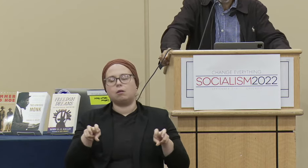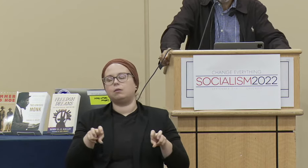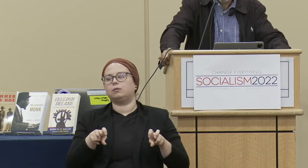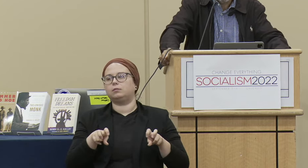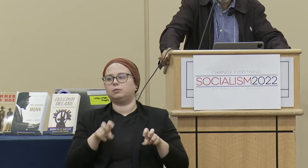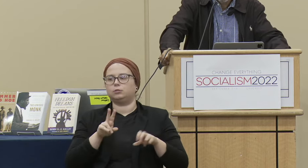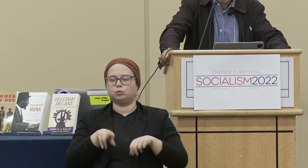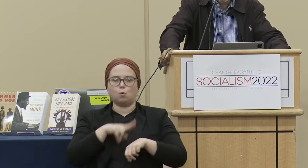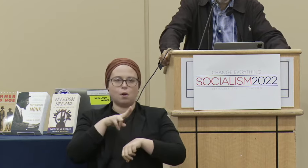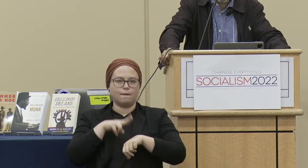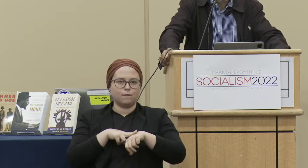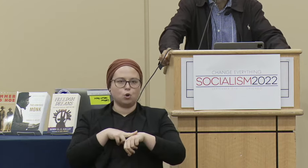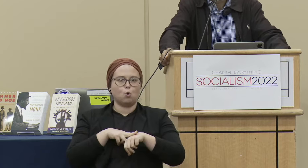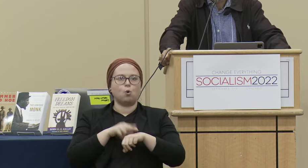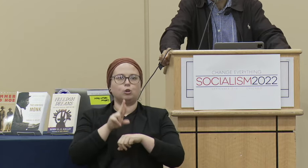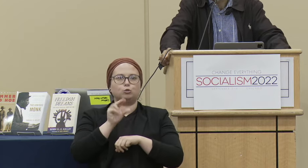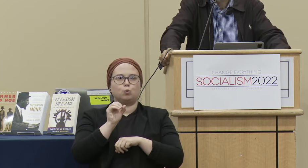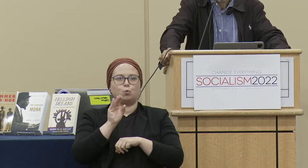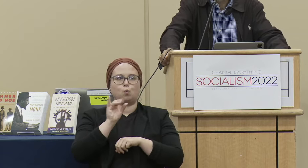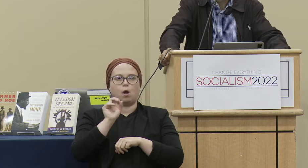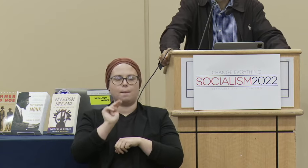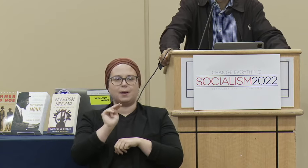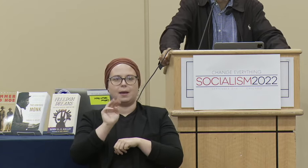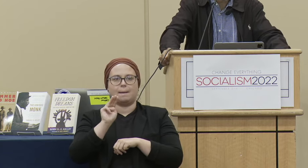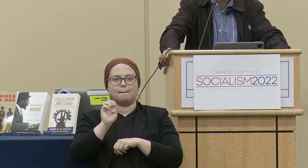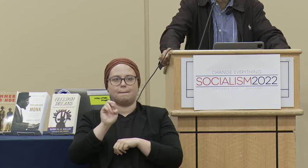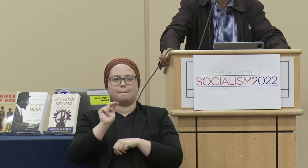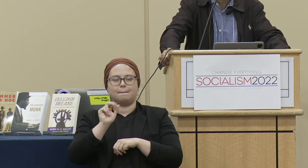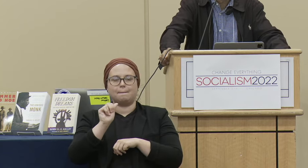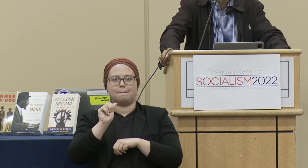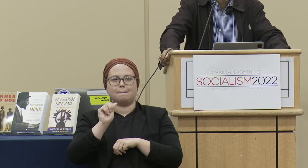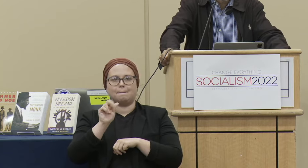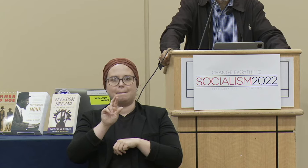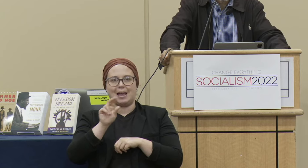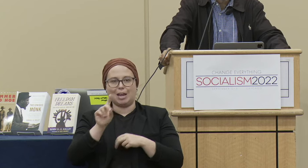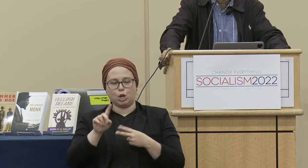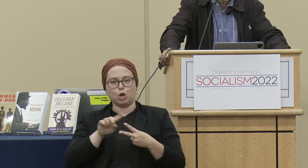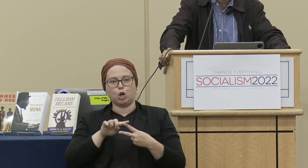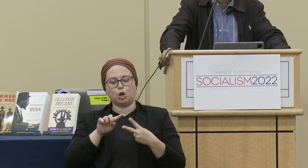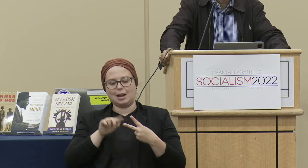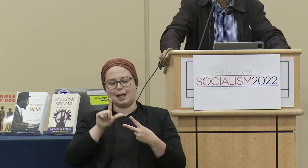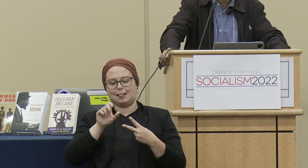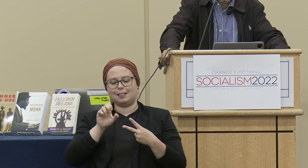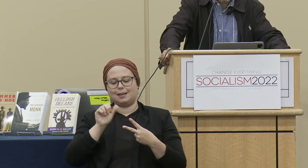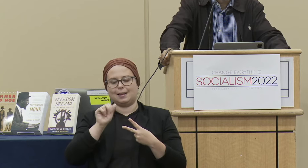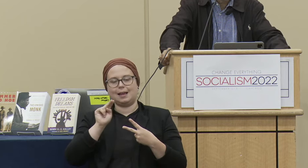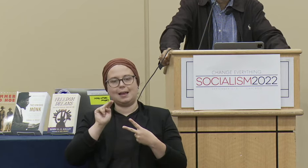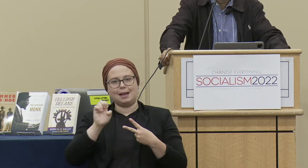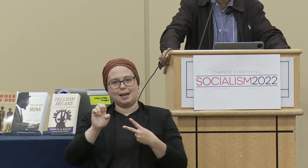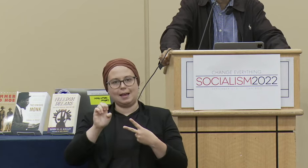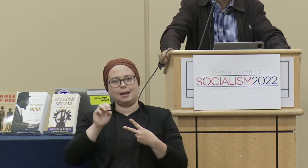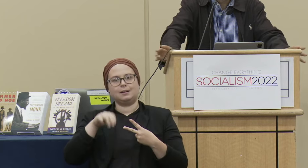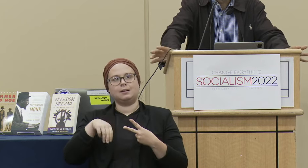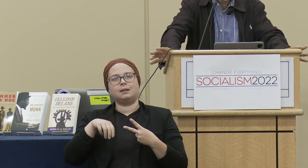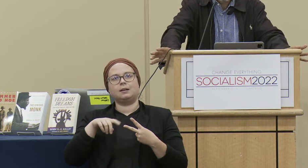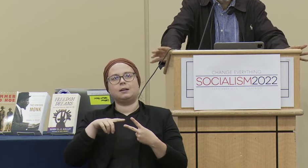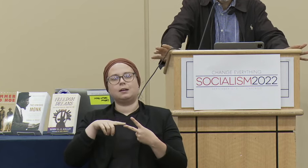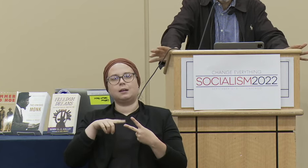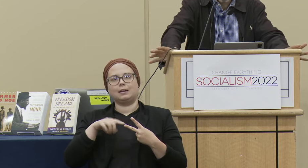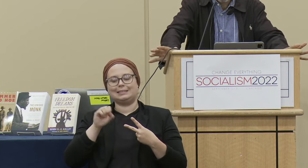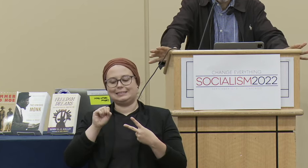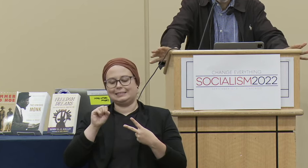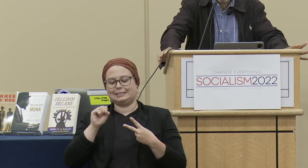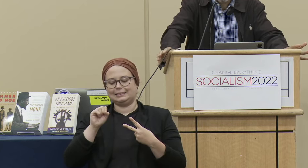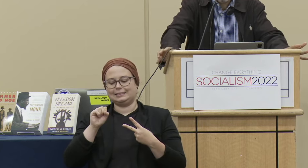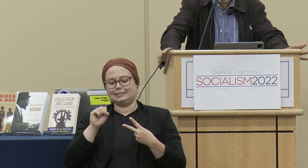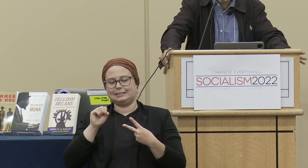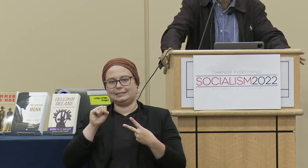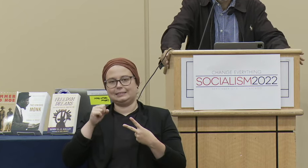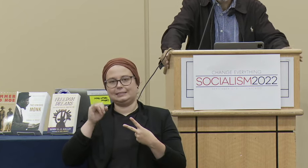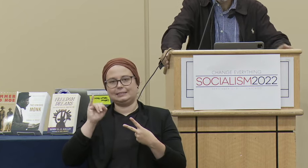know, on concurrent panels . Of course, brilliant Maynard , and